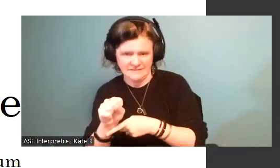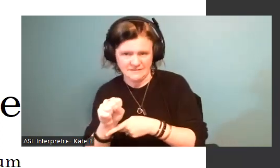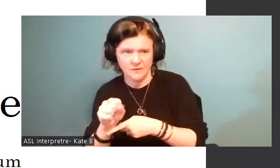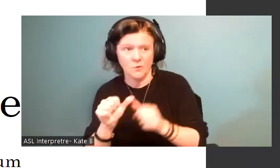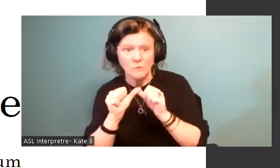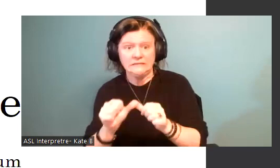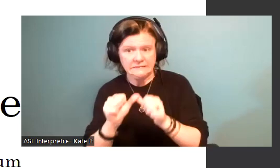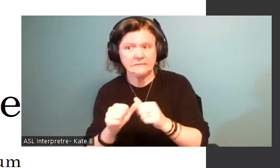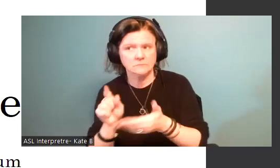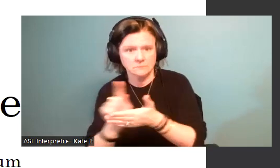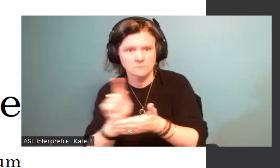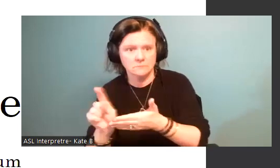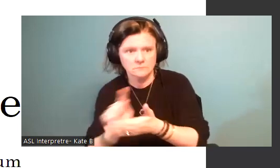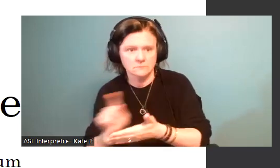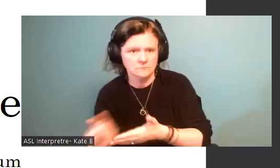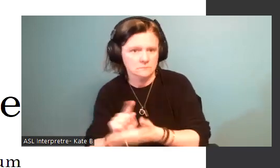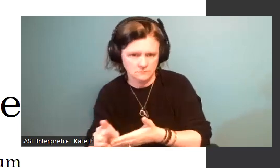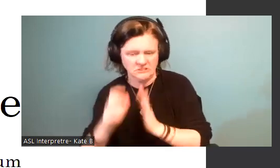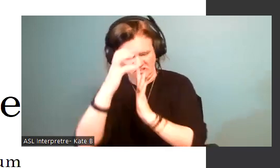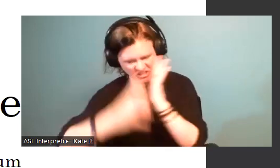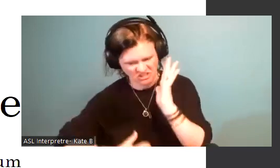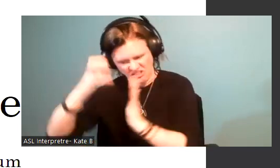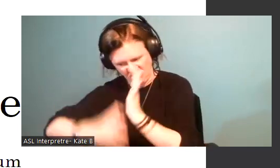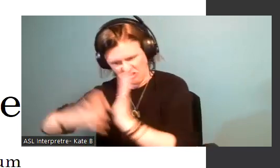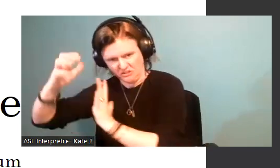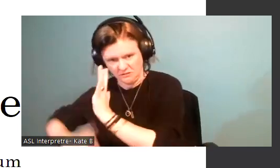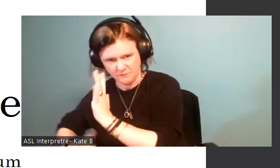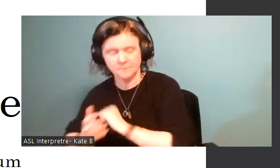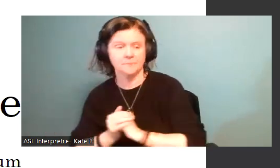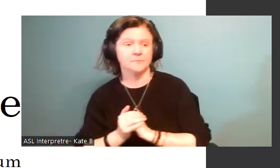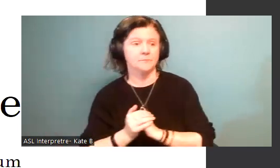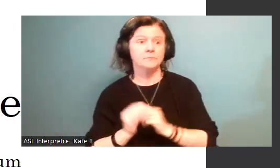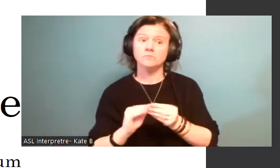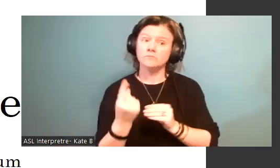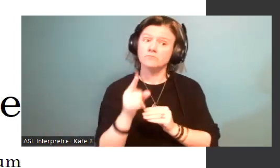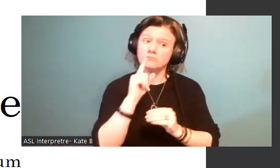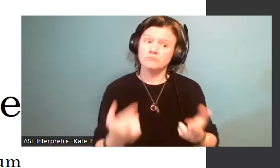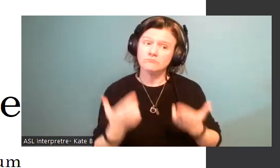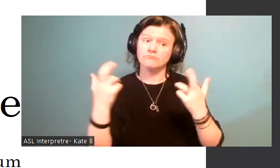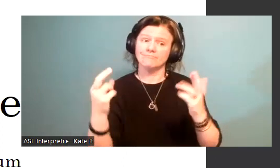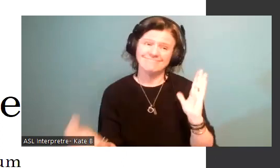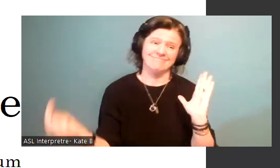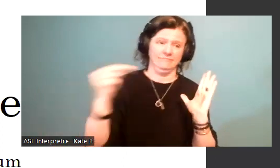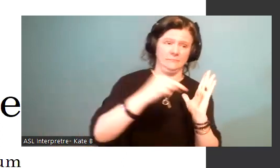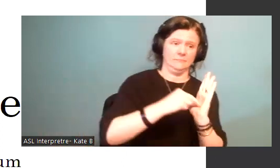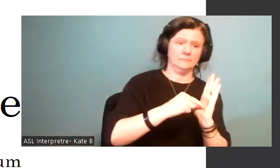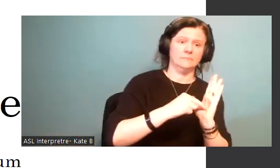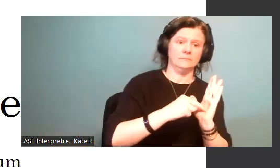That leads into the WAI-ARIA authoring practices. If we started reading off all of the roles and